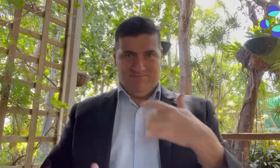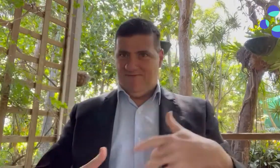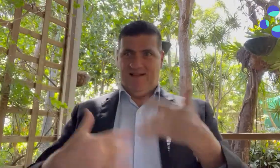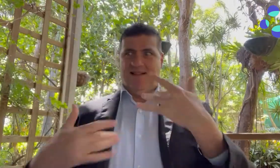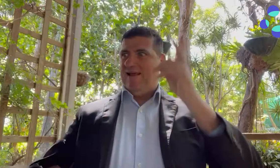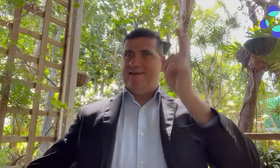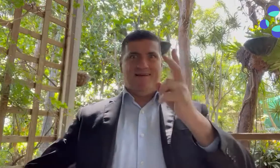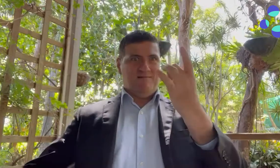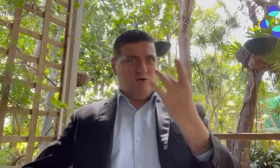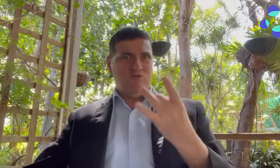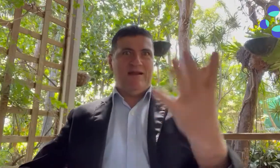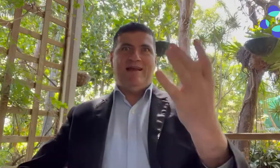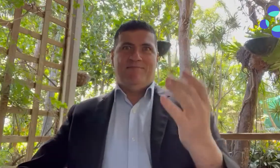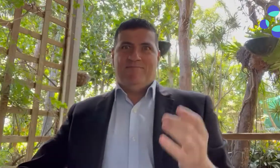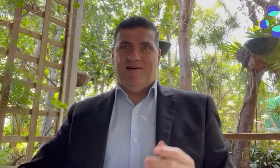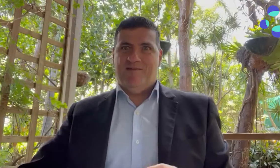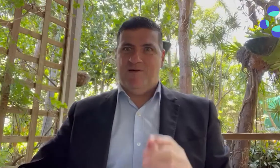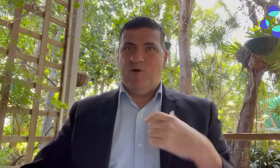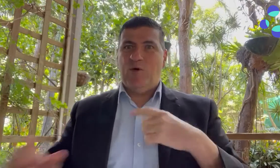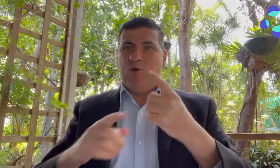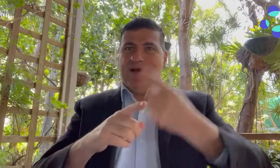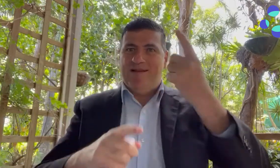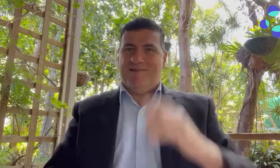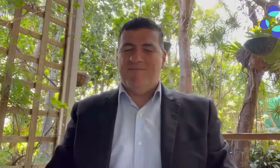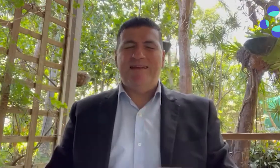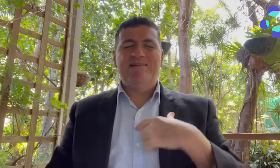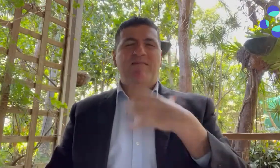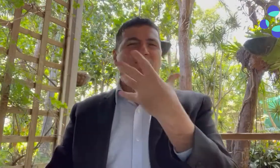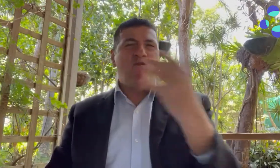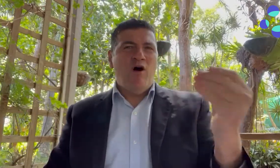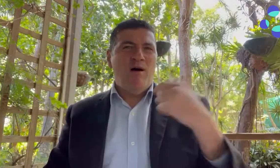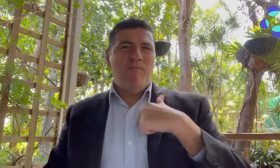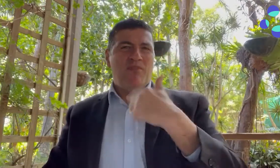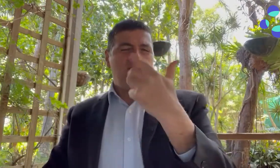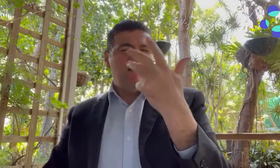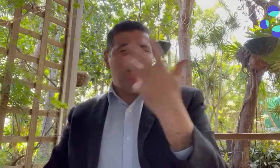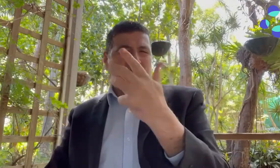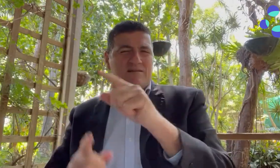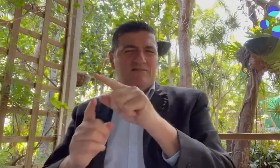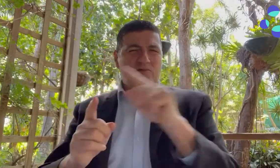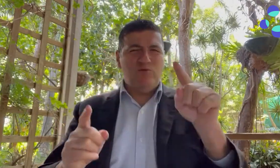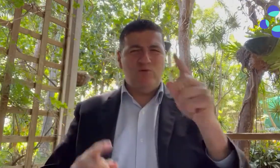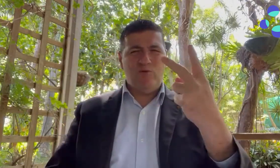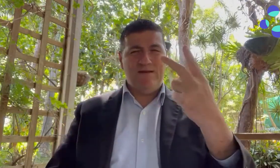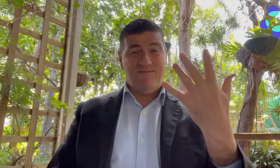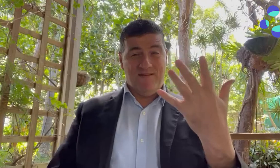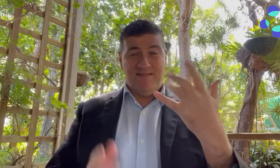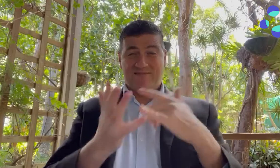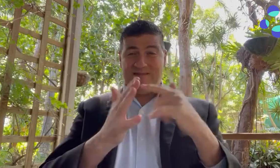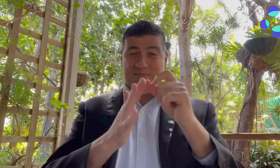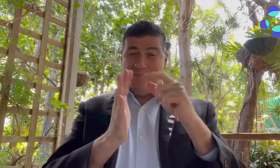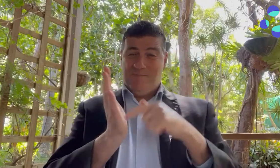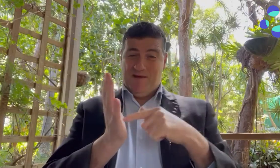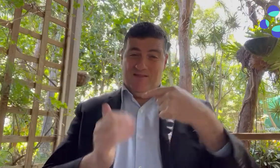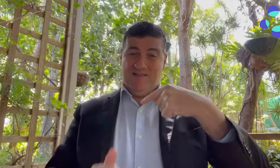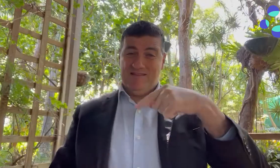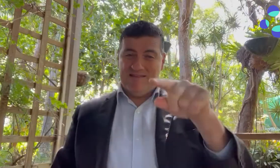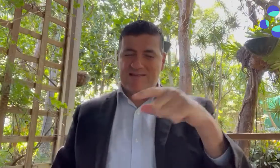I can’t believe it’s already that time of year! The week is on the 19th to 25th of September